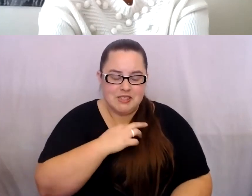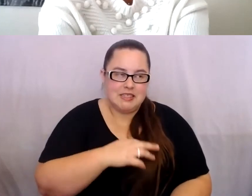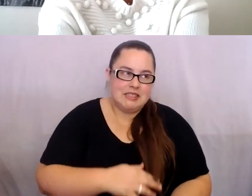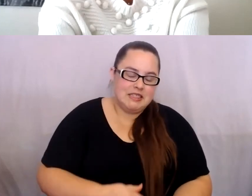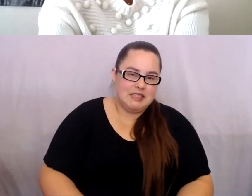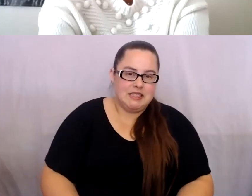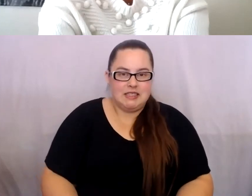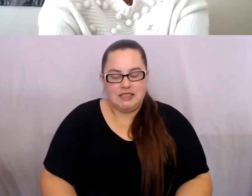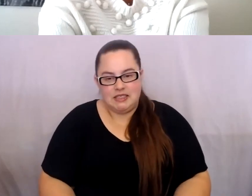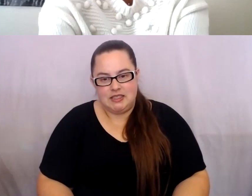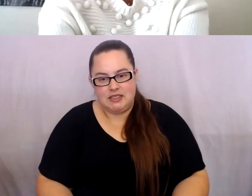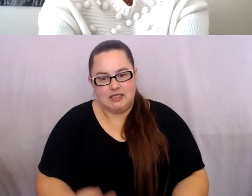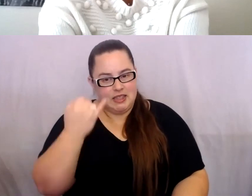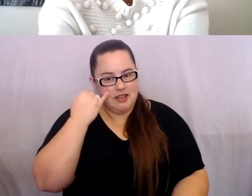However, you can